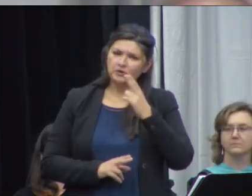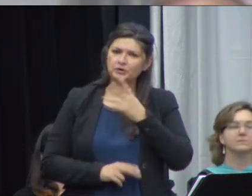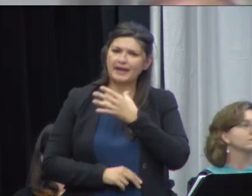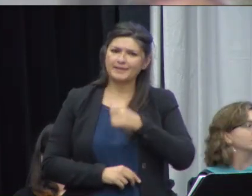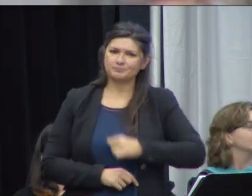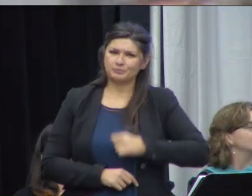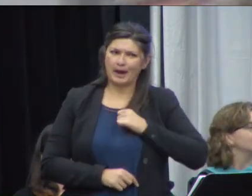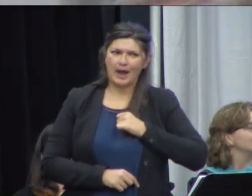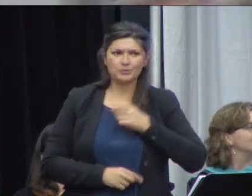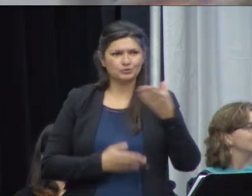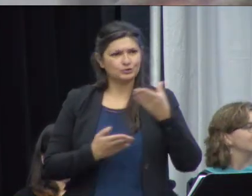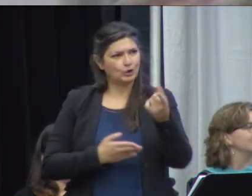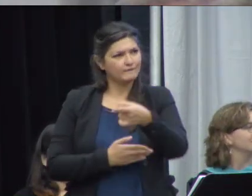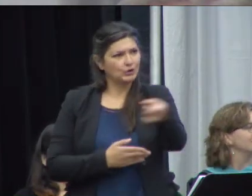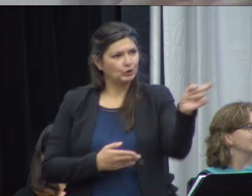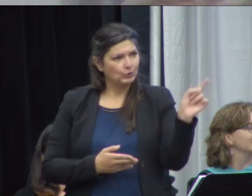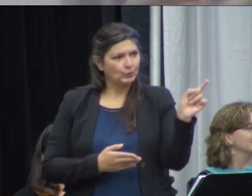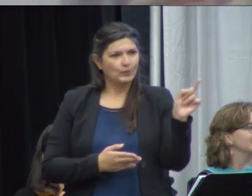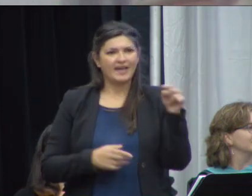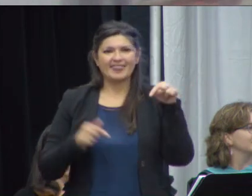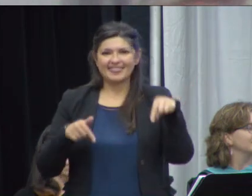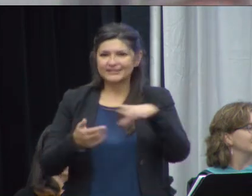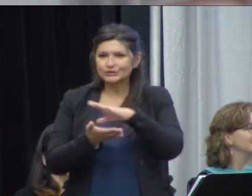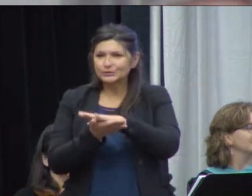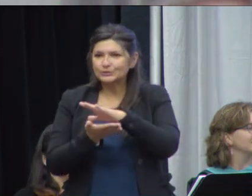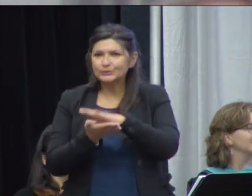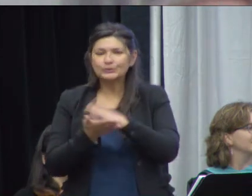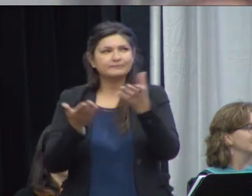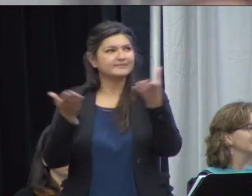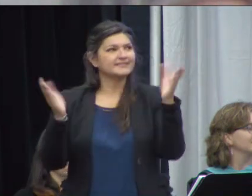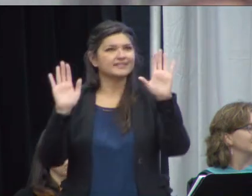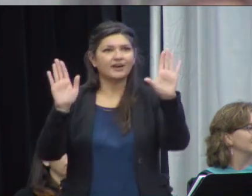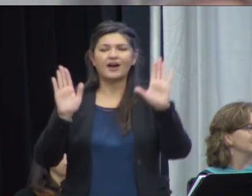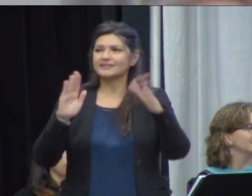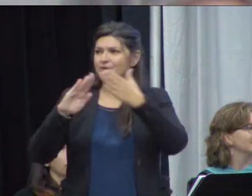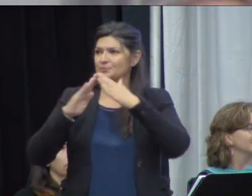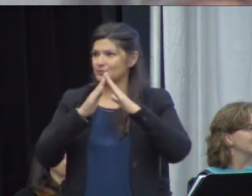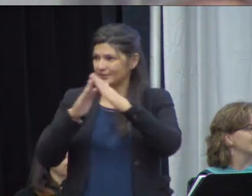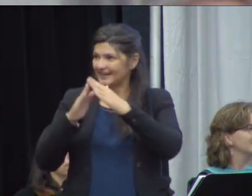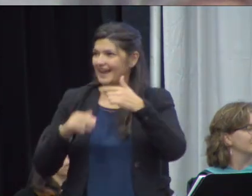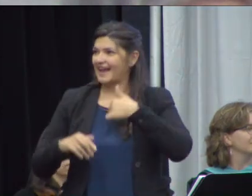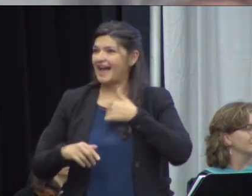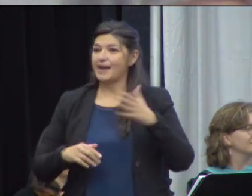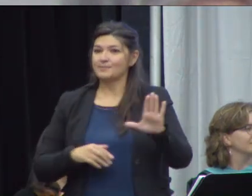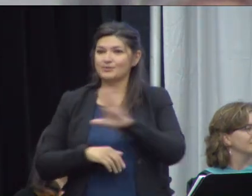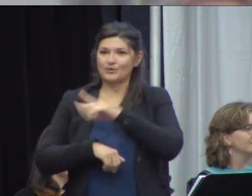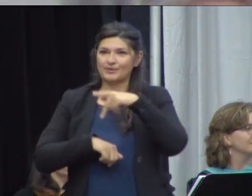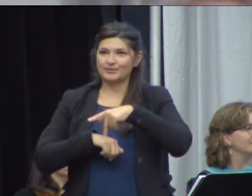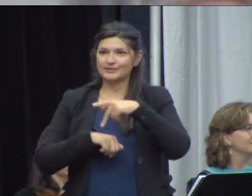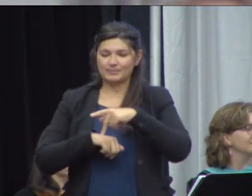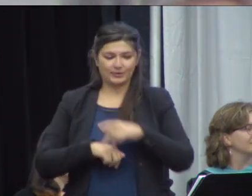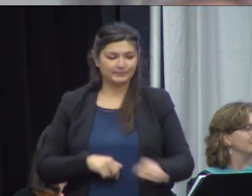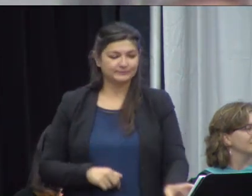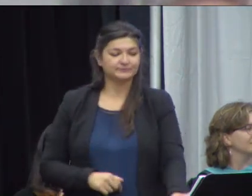this school, and this great community as principal of West Mesa High School. This morning I would like to take the time to welcome